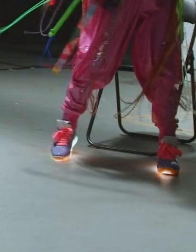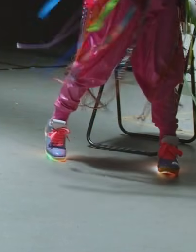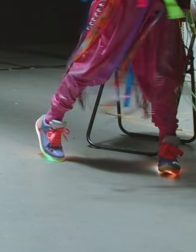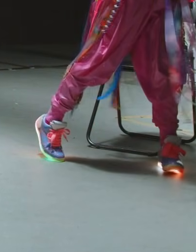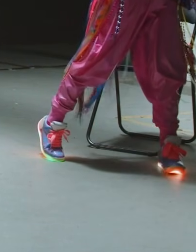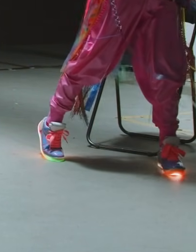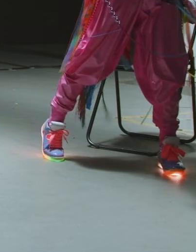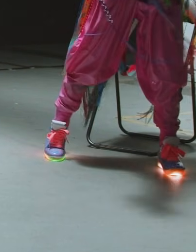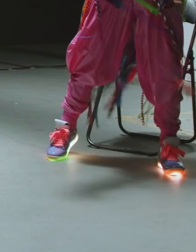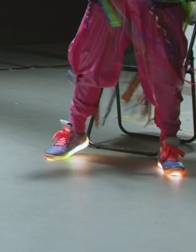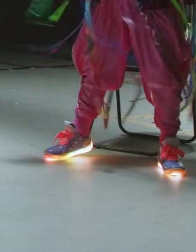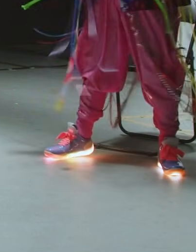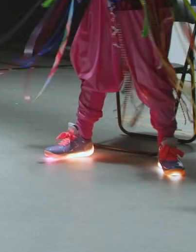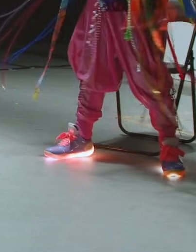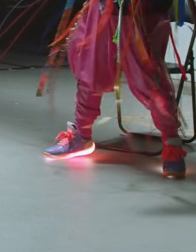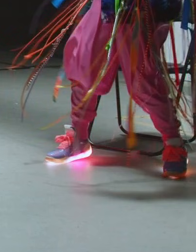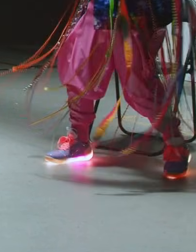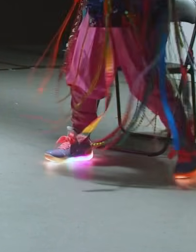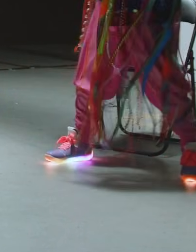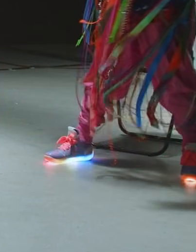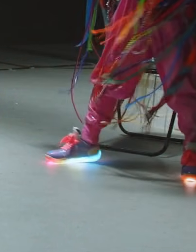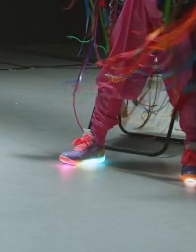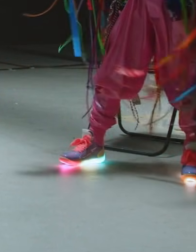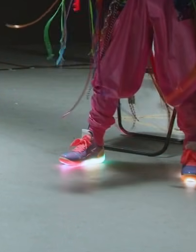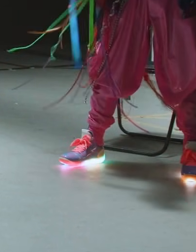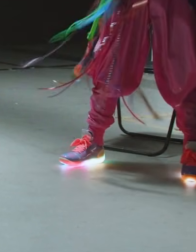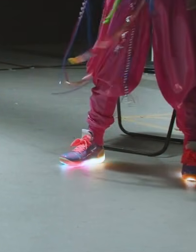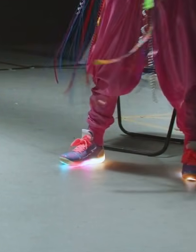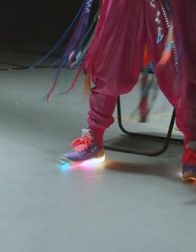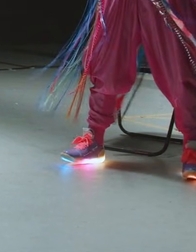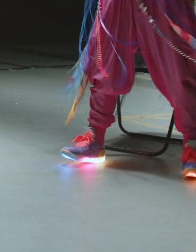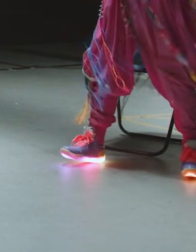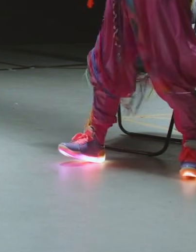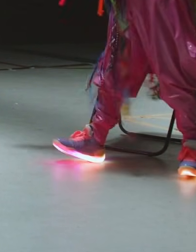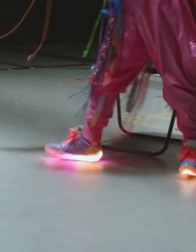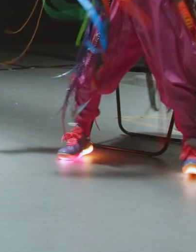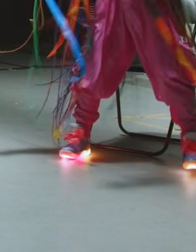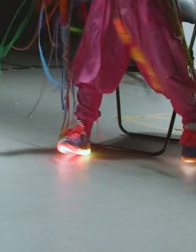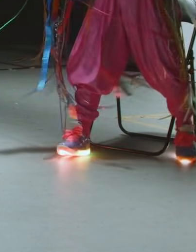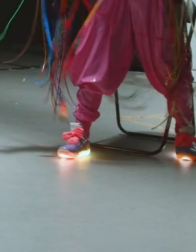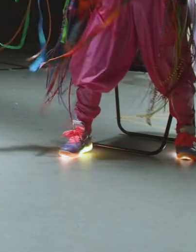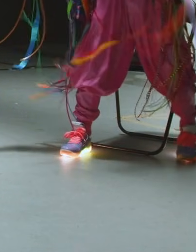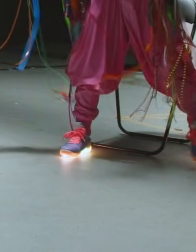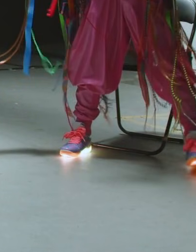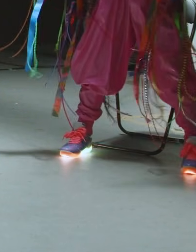[Kenmochi] Oh, it's amazing. [Ochiai] Oh, wow, You look great. [Ochiai] It looks really dynamic.